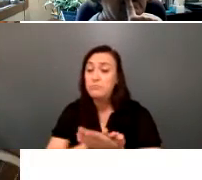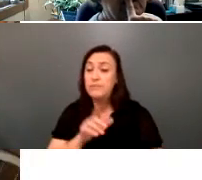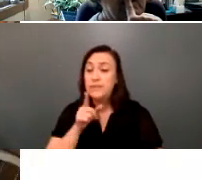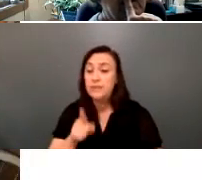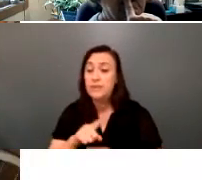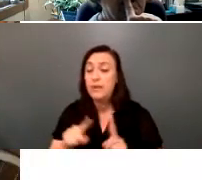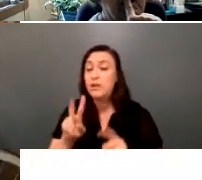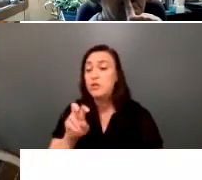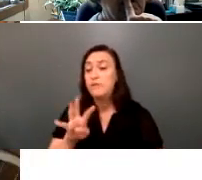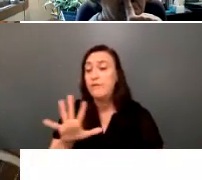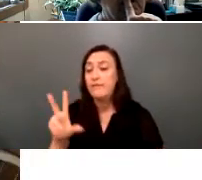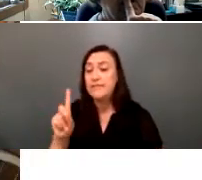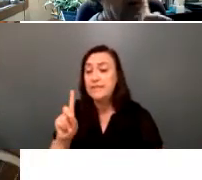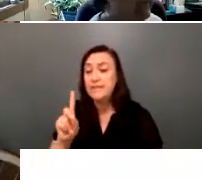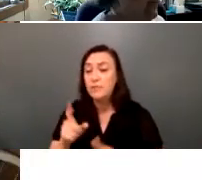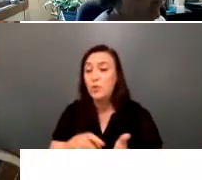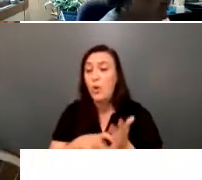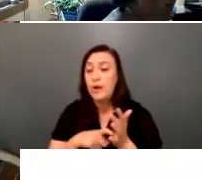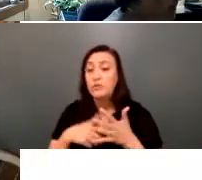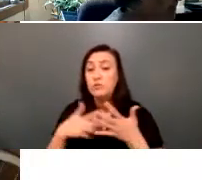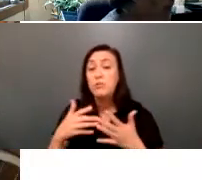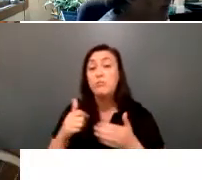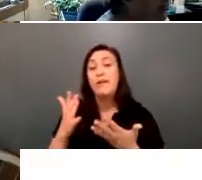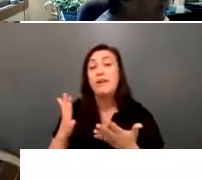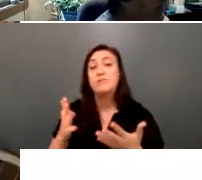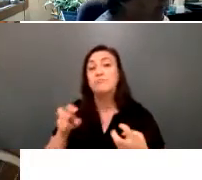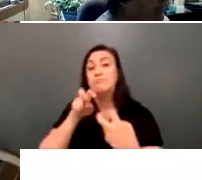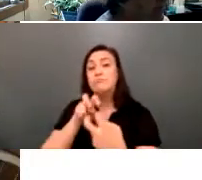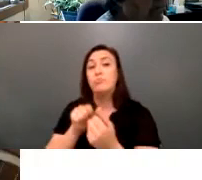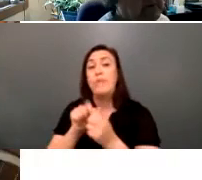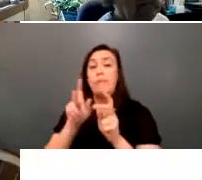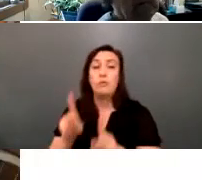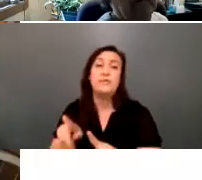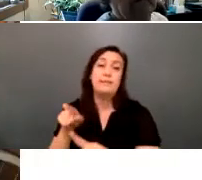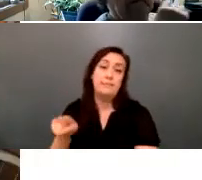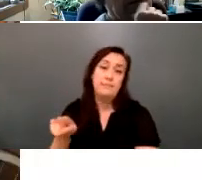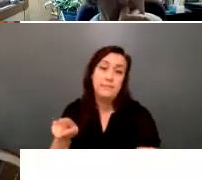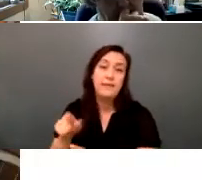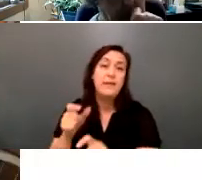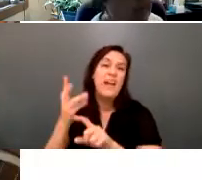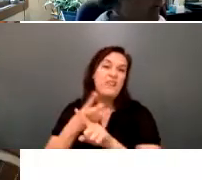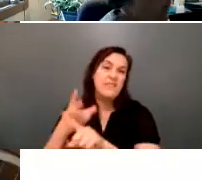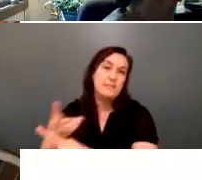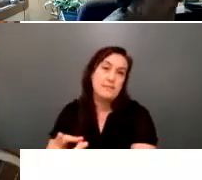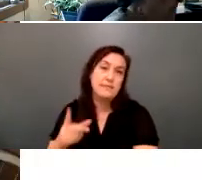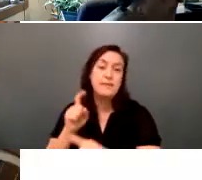but that is 245 D does require that the provider sit down with the person receiving services every six months